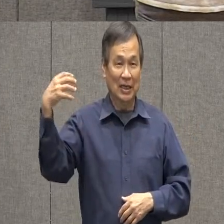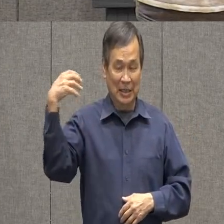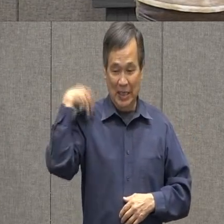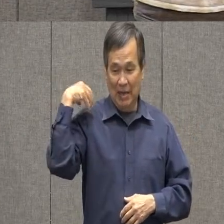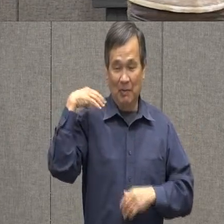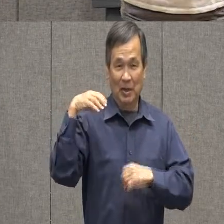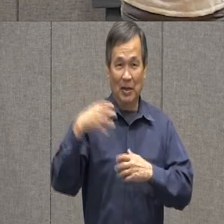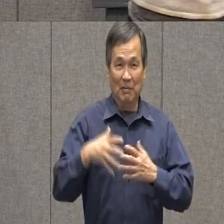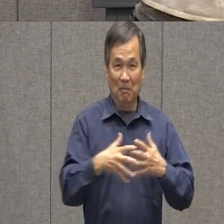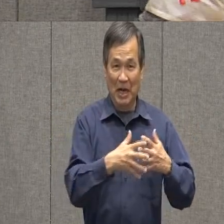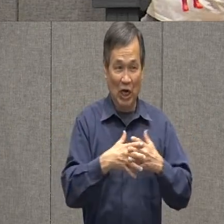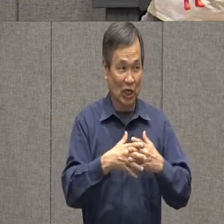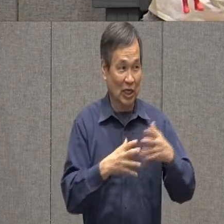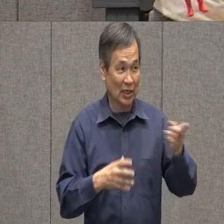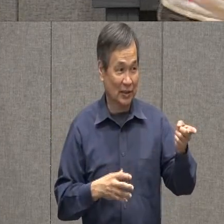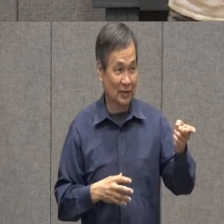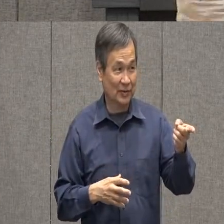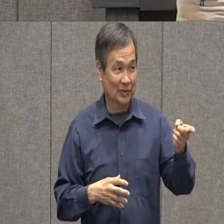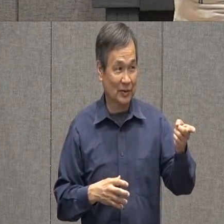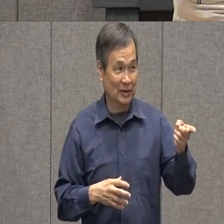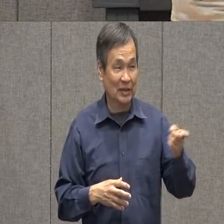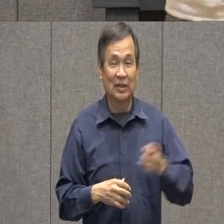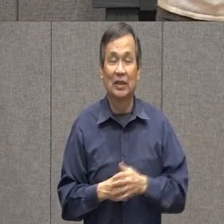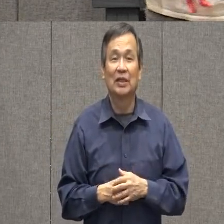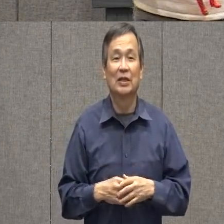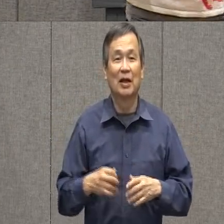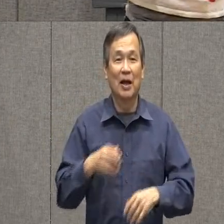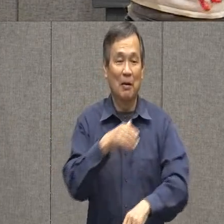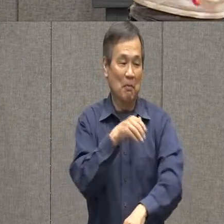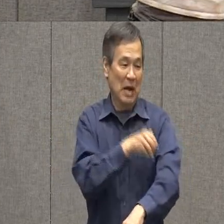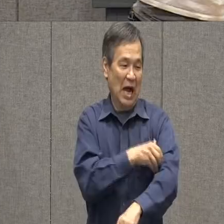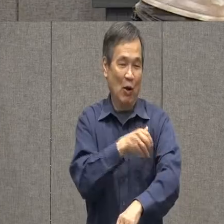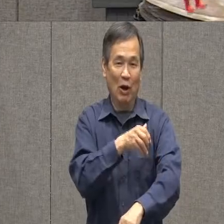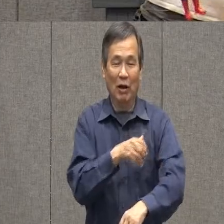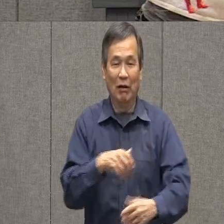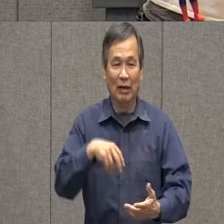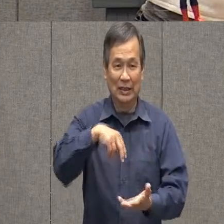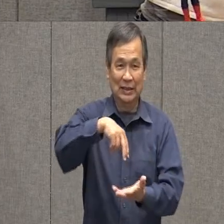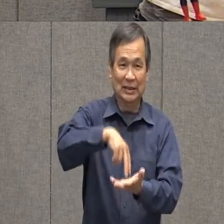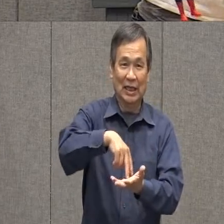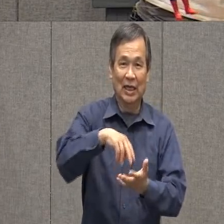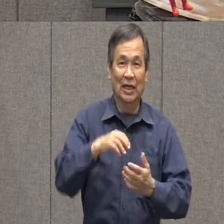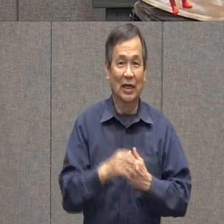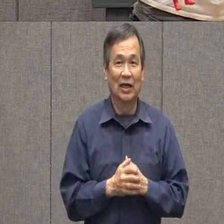shield and he has a lot of really good power stances. So, you need to get a little bit silly today